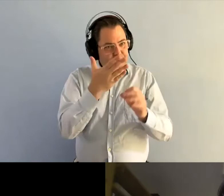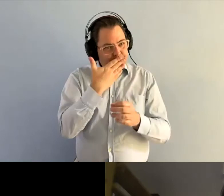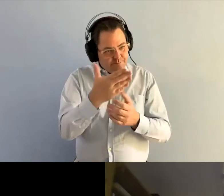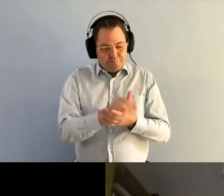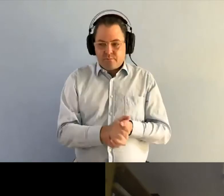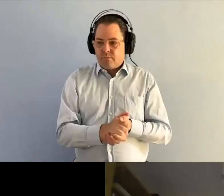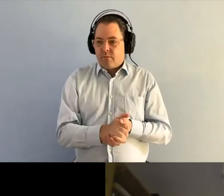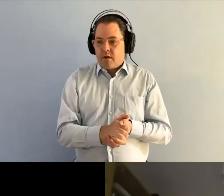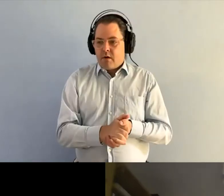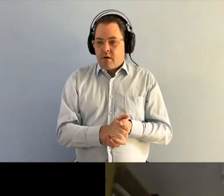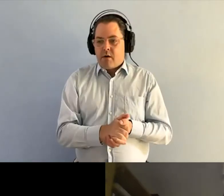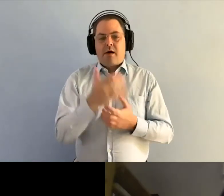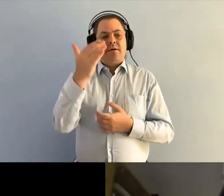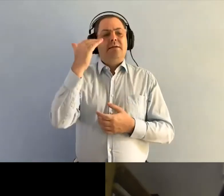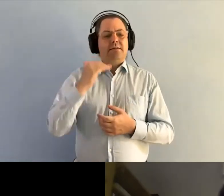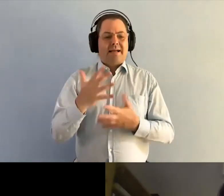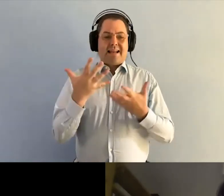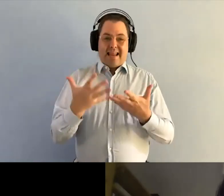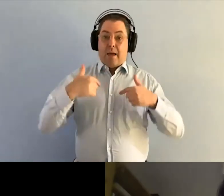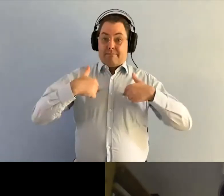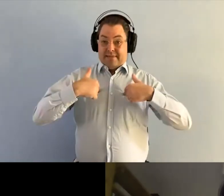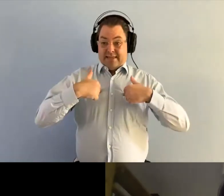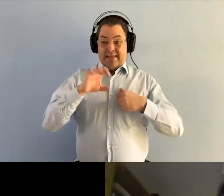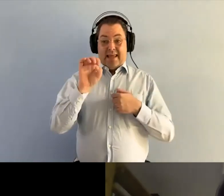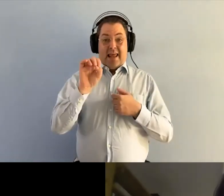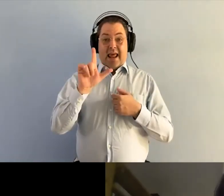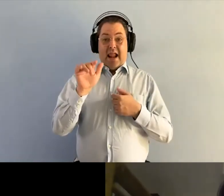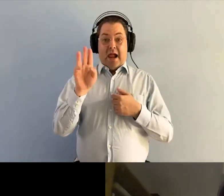we wish you best of luck for future advocacy measures that you are